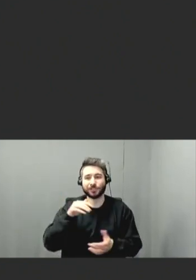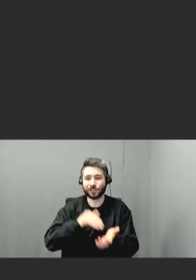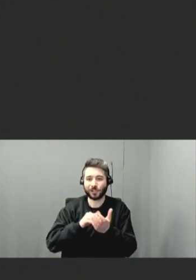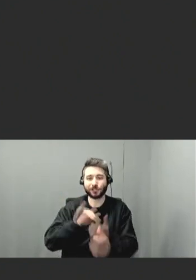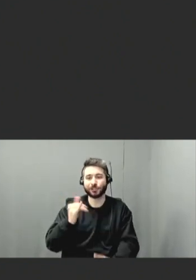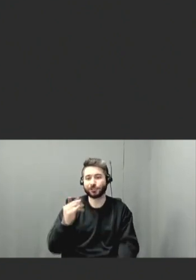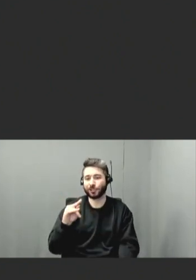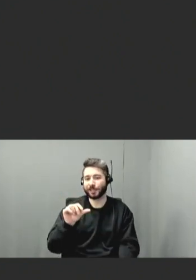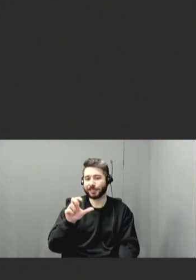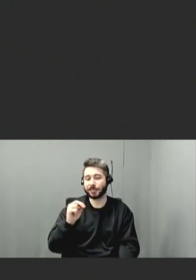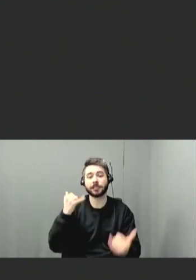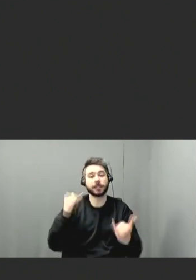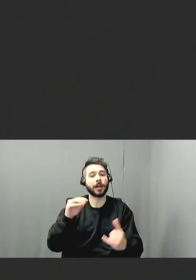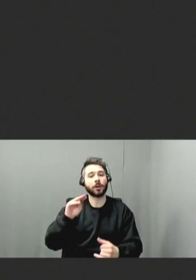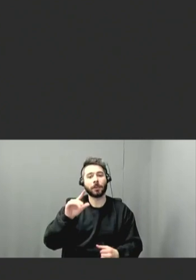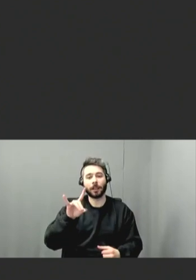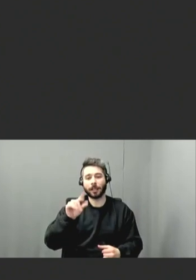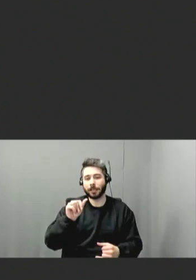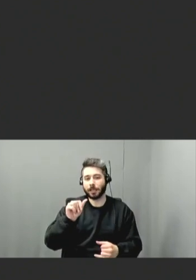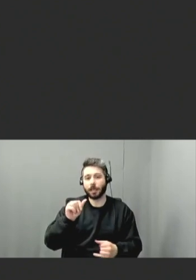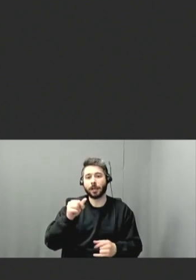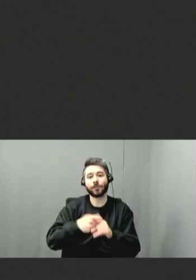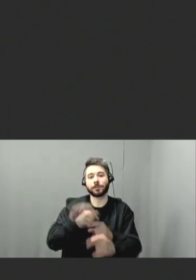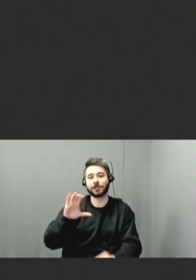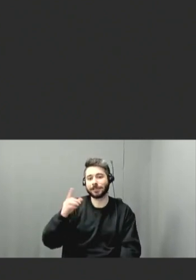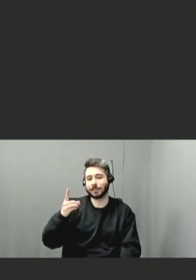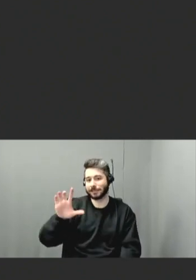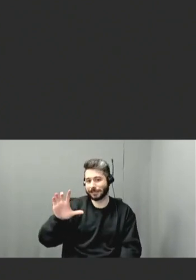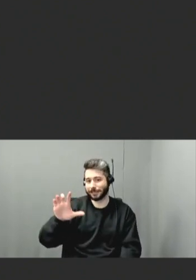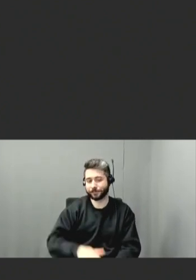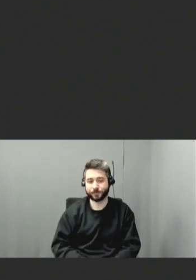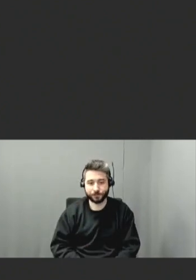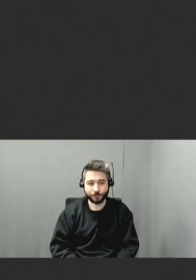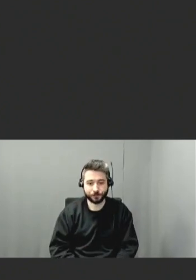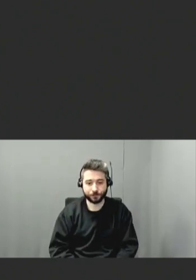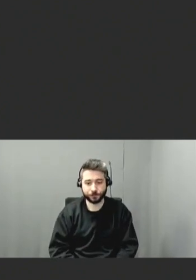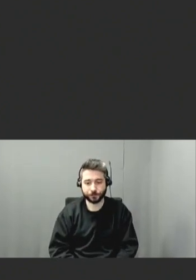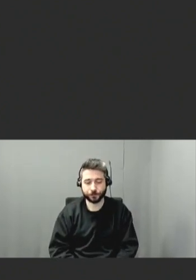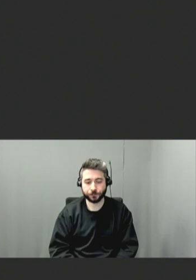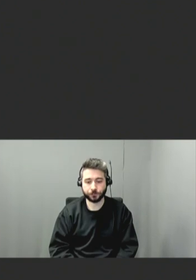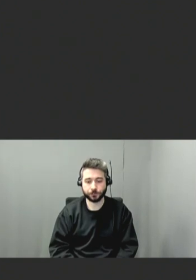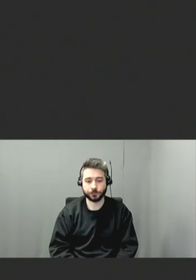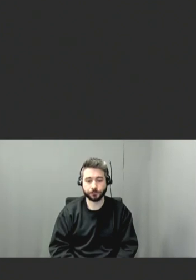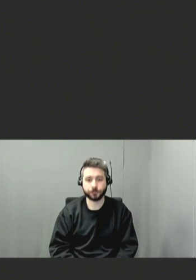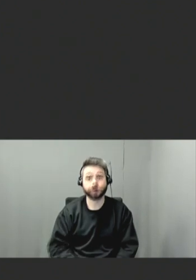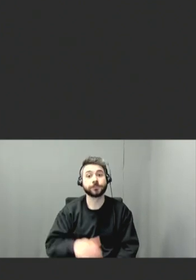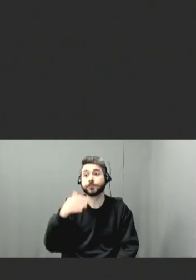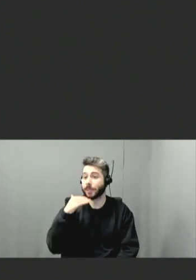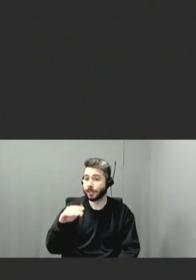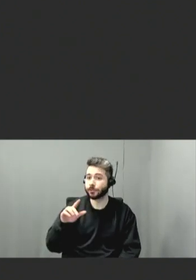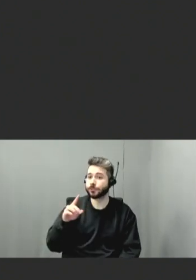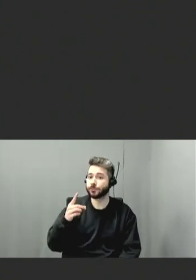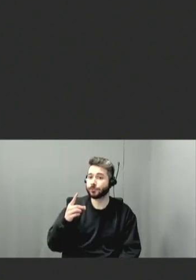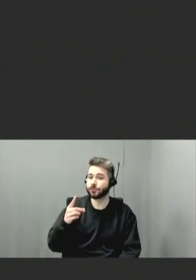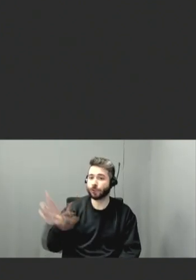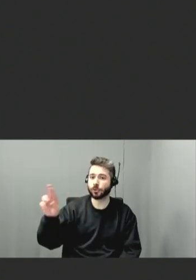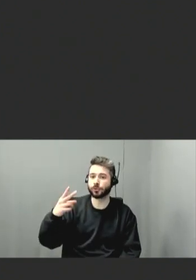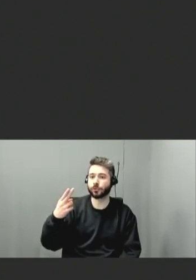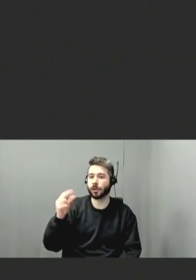Next will be Melinda Wharton from CDC. Melinda Wharton: Thank you, Dr. Hopkins.